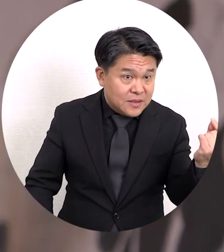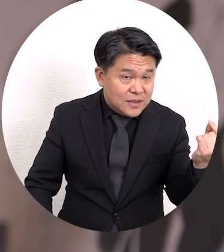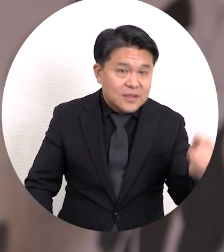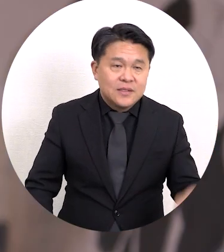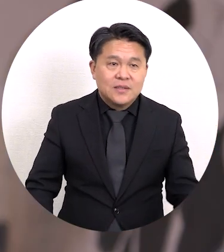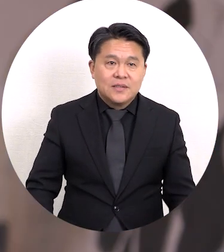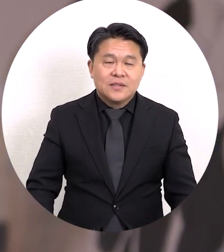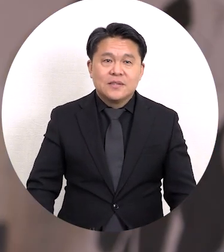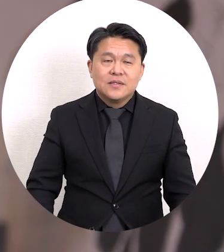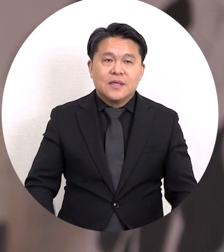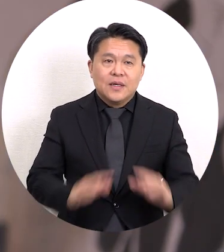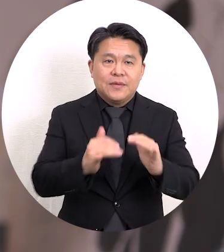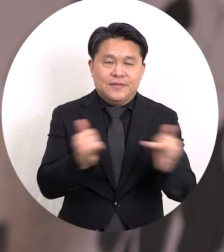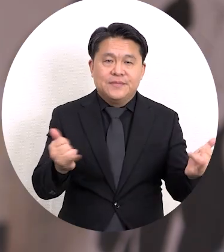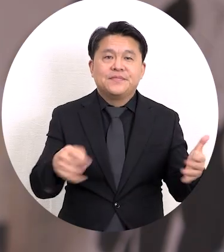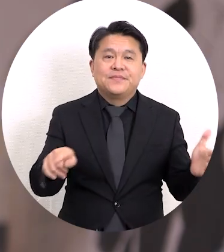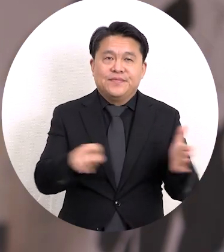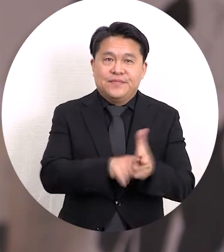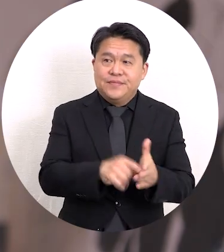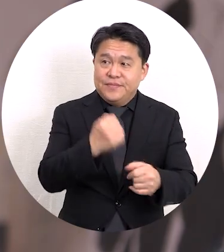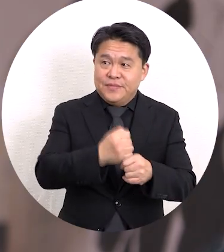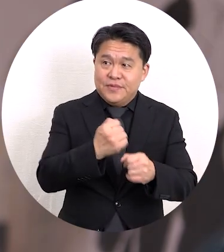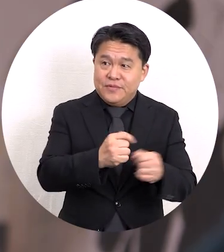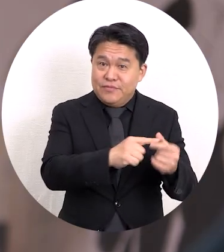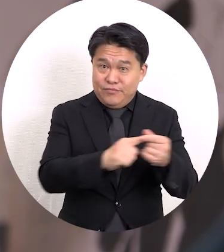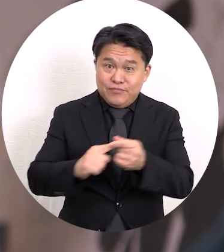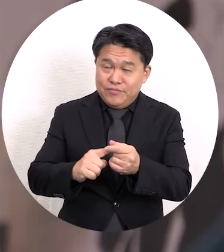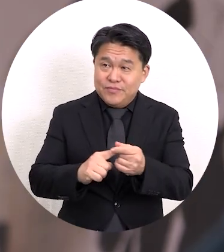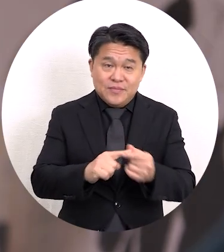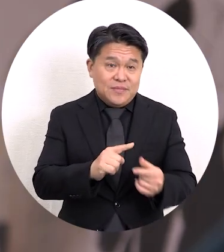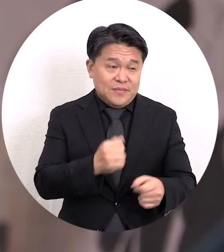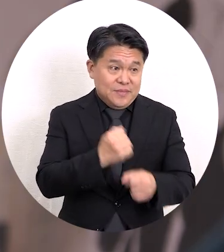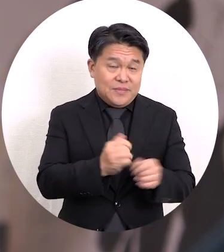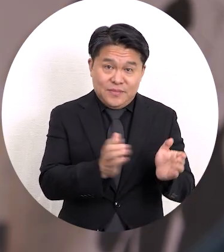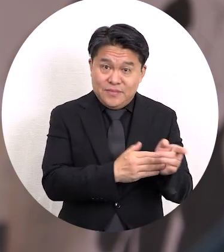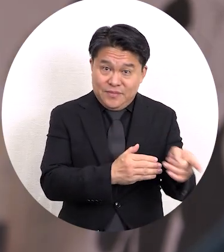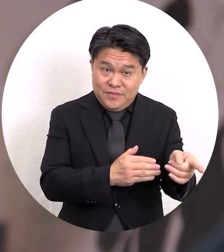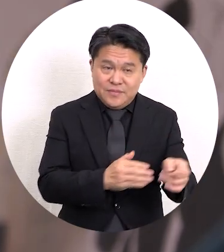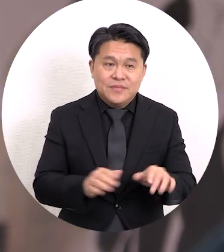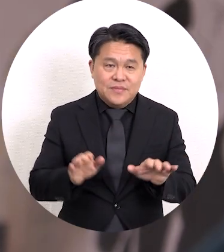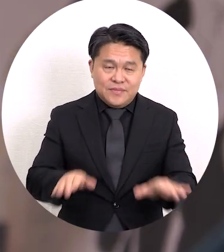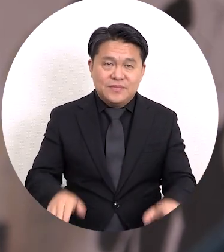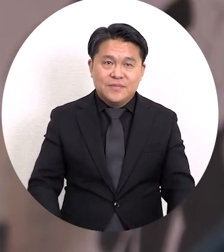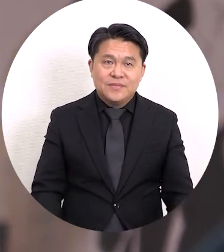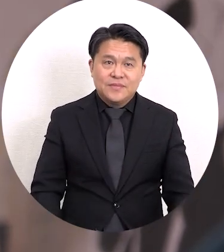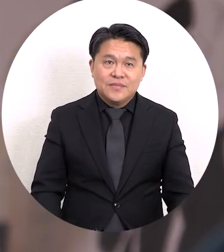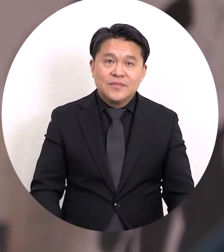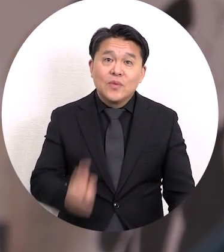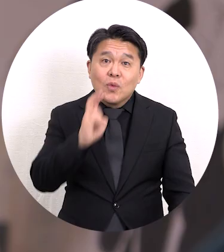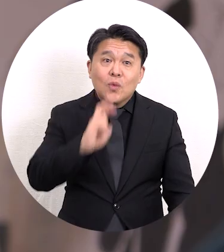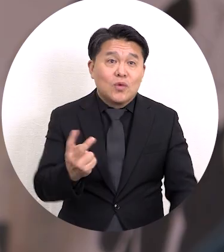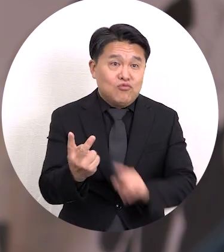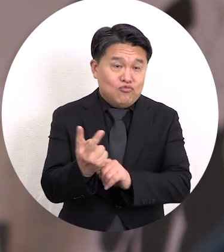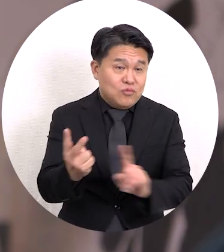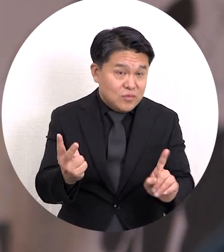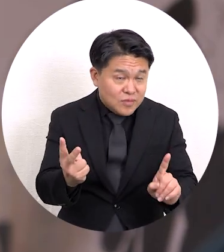out of his love and concern for the common people, compositions of Jeongdaeeop and Botaepyeong were...